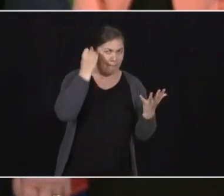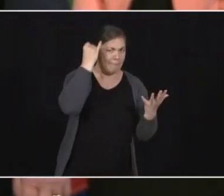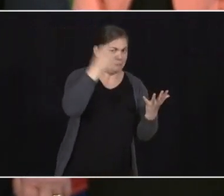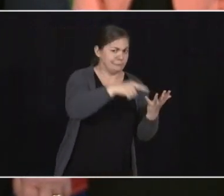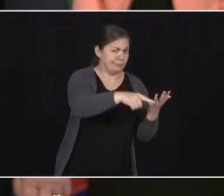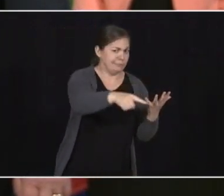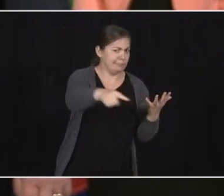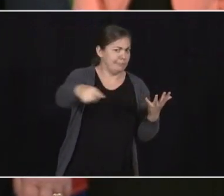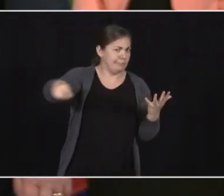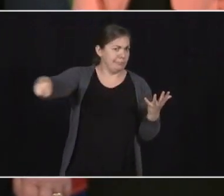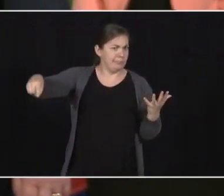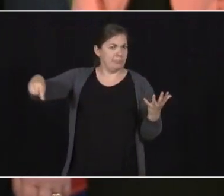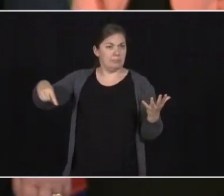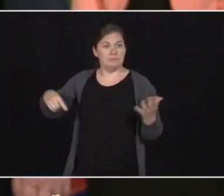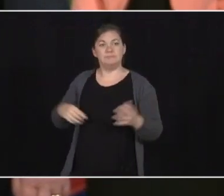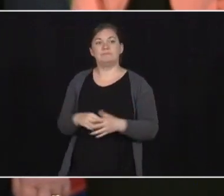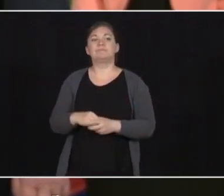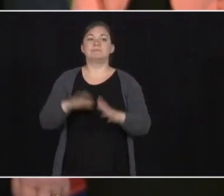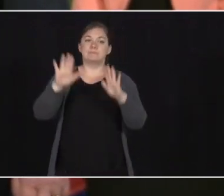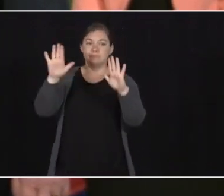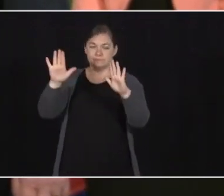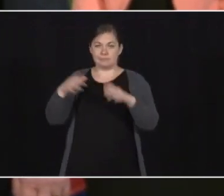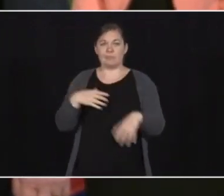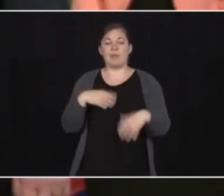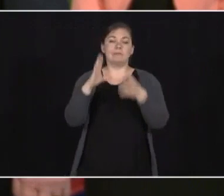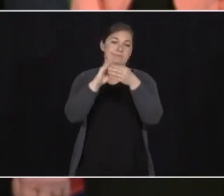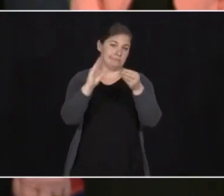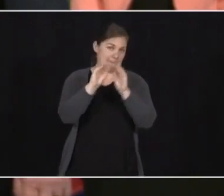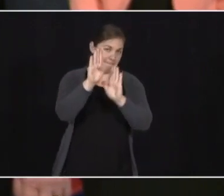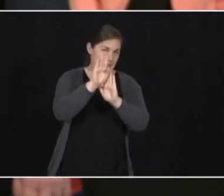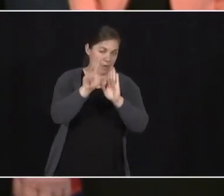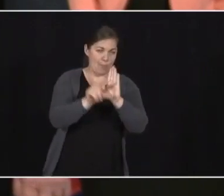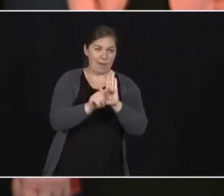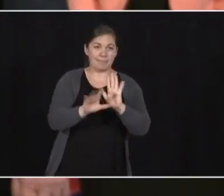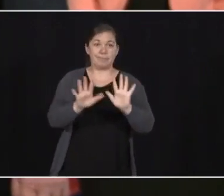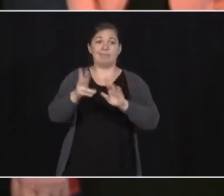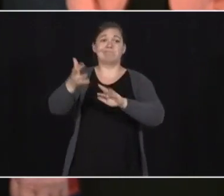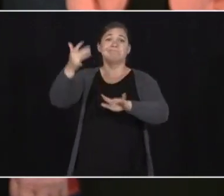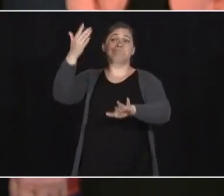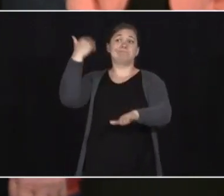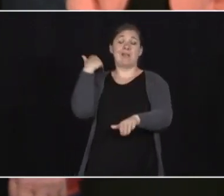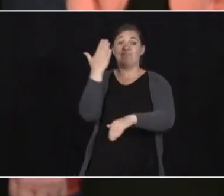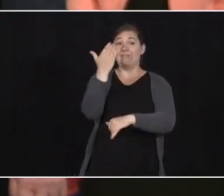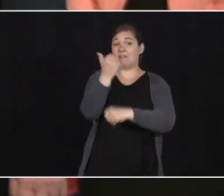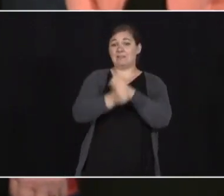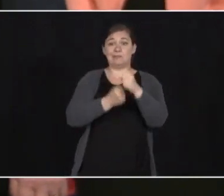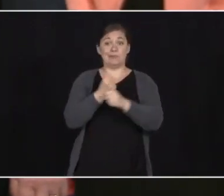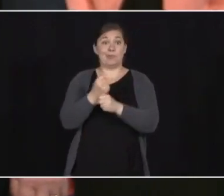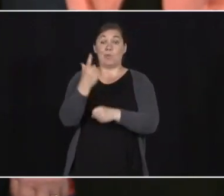of the issues of even just the five homes during COVID-19 specifically. Let me give you a little bit of context.